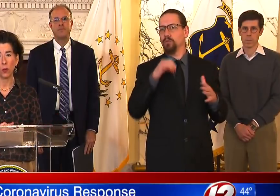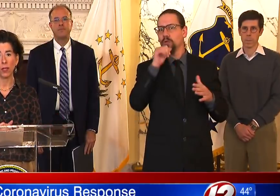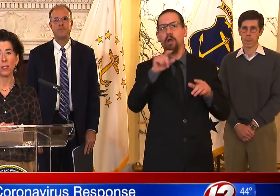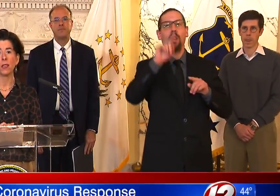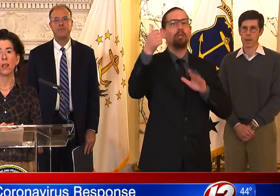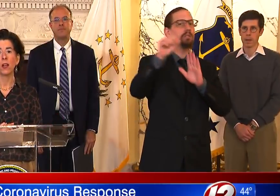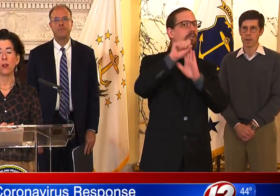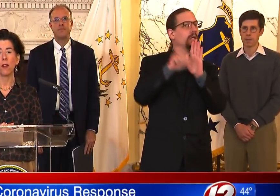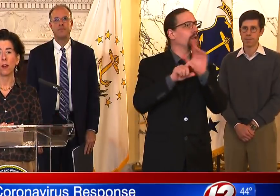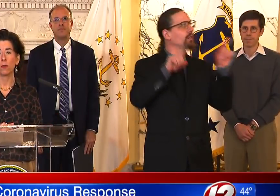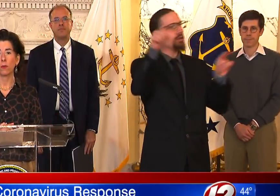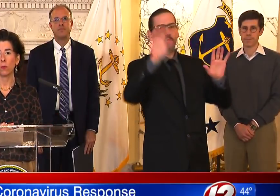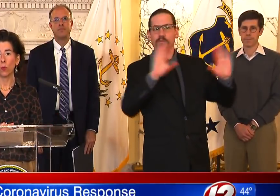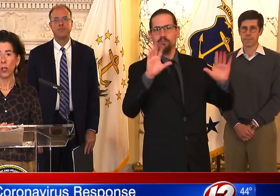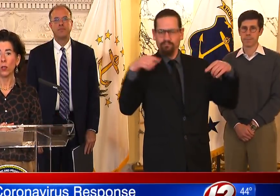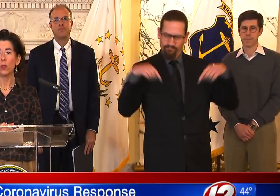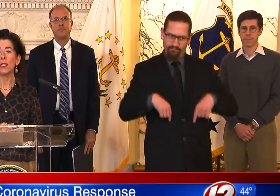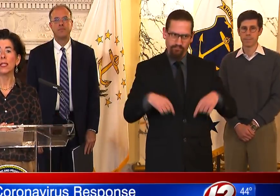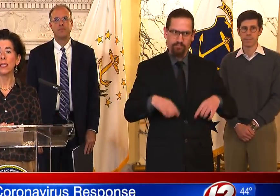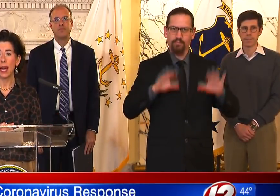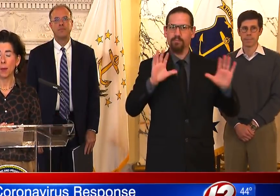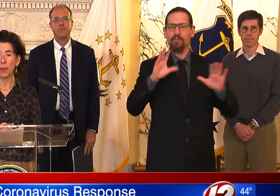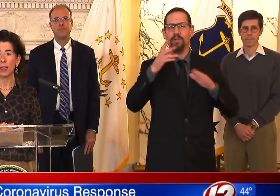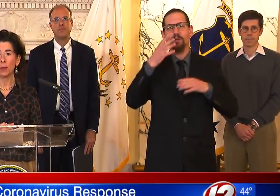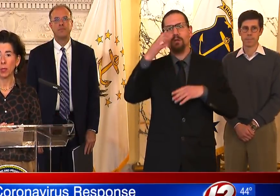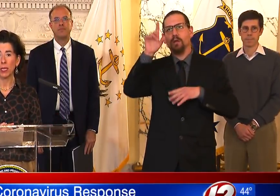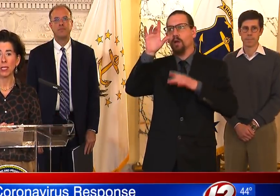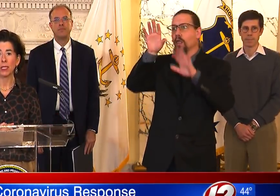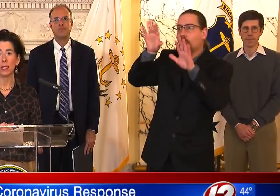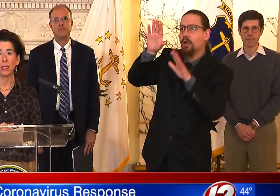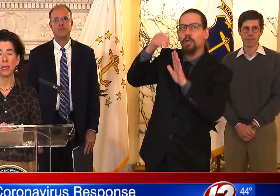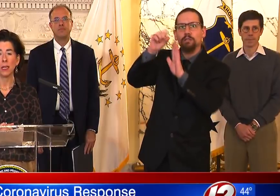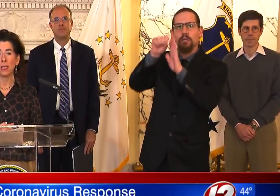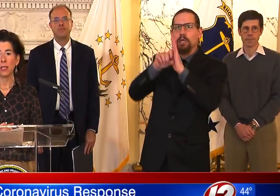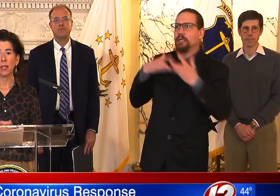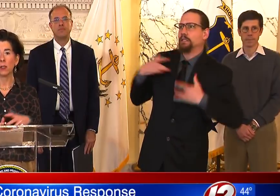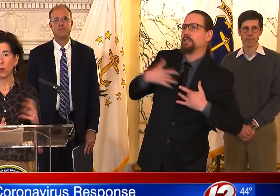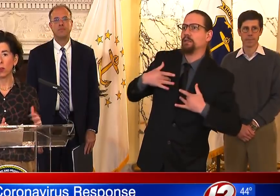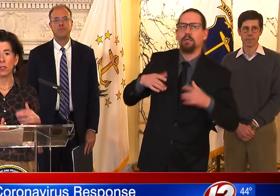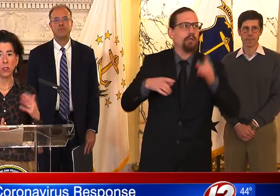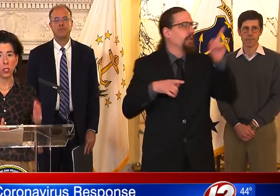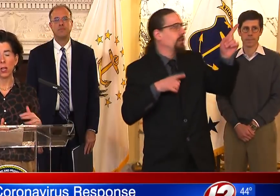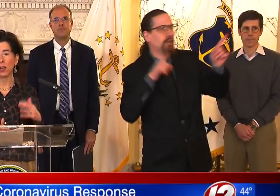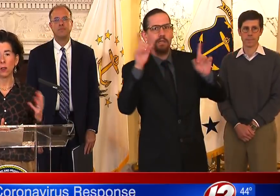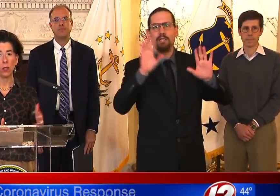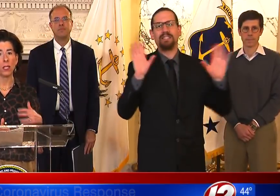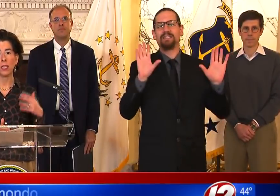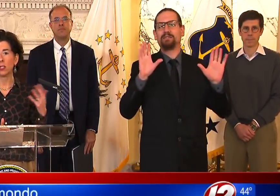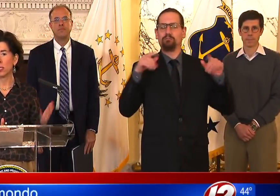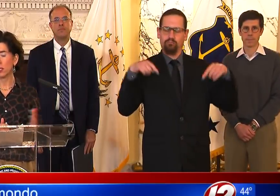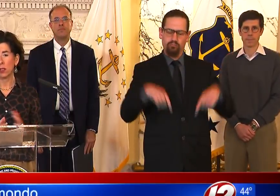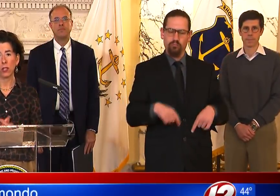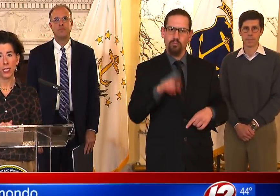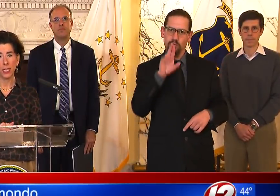ISLAND. TO THE EXTENT, TRY